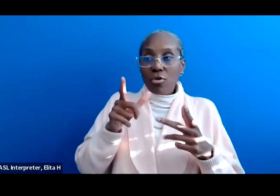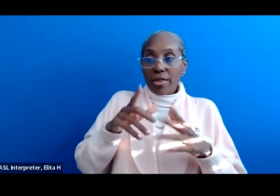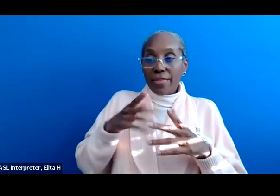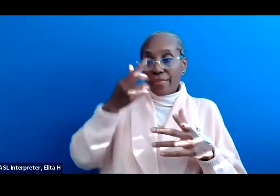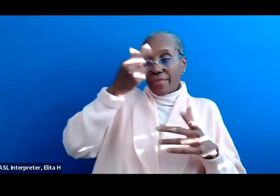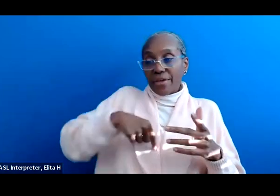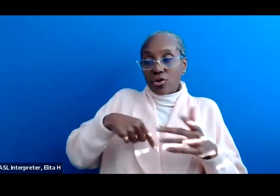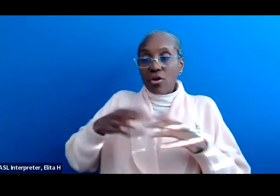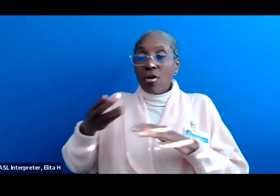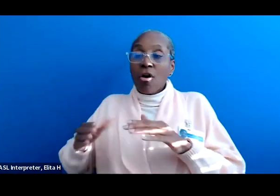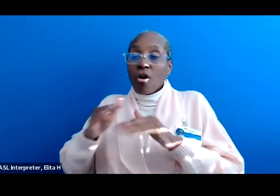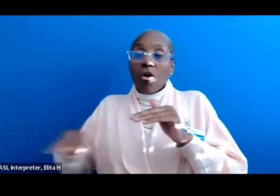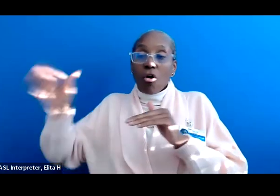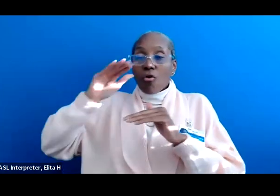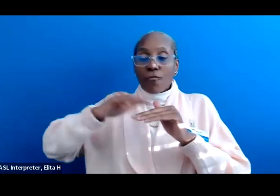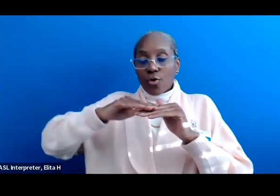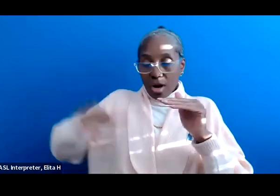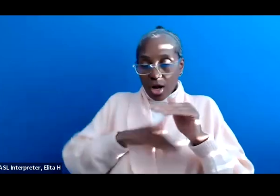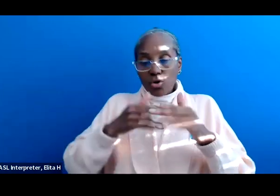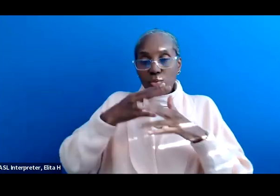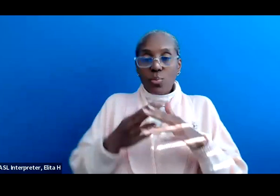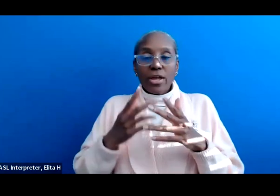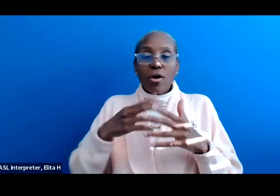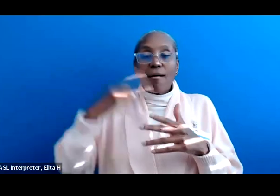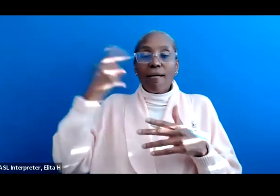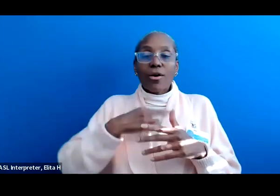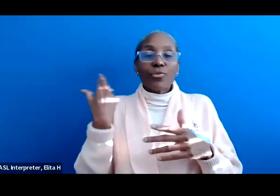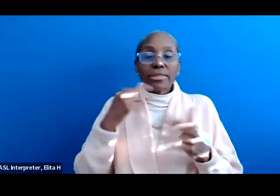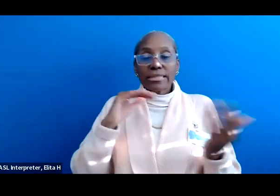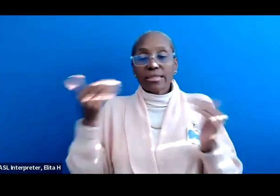underweight, are at higher risk than people who are at normal weight.